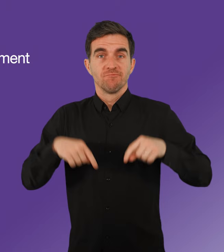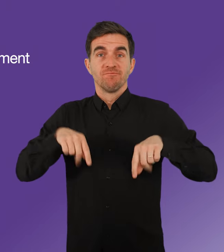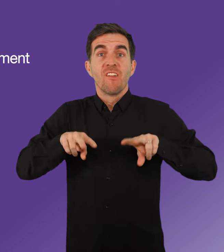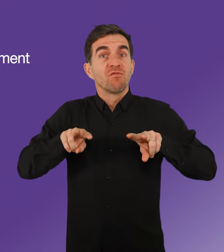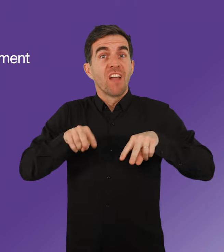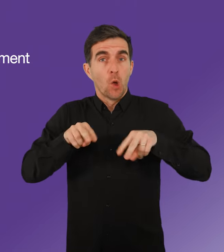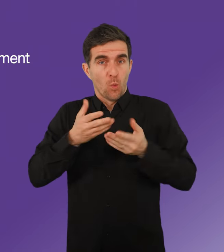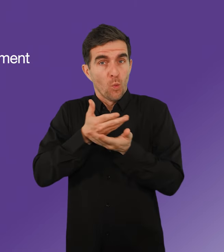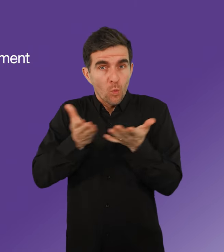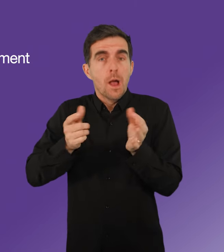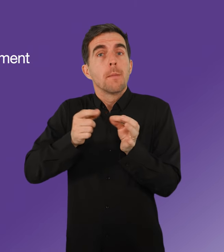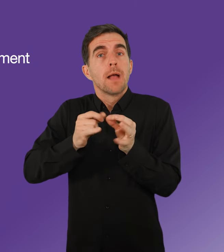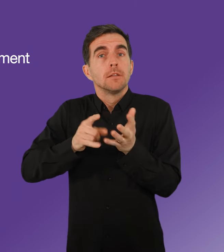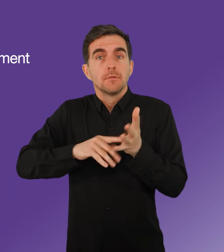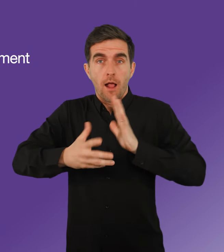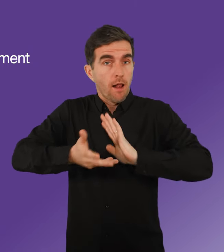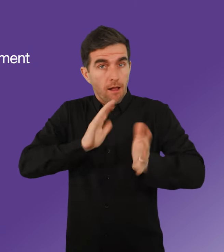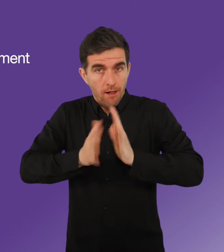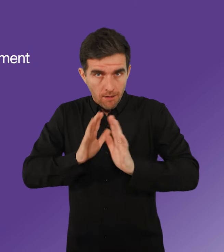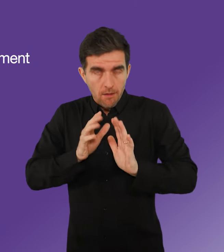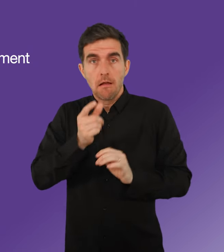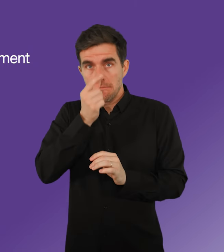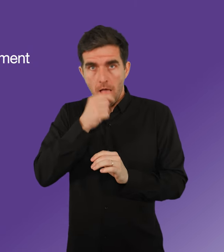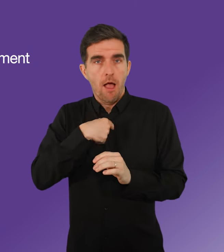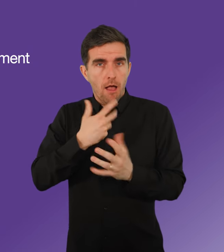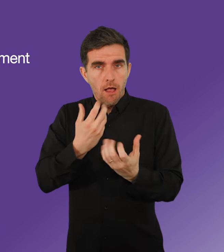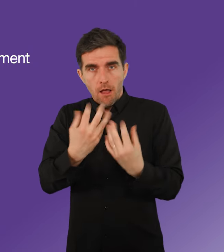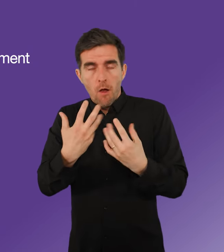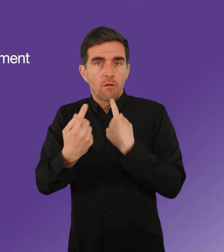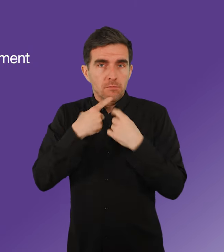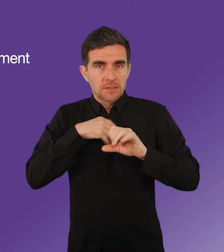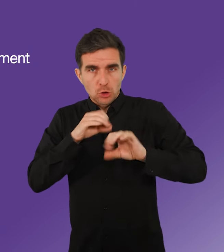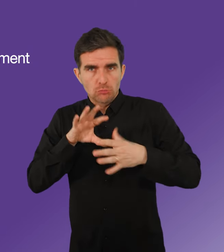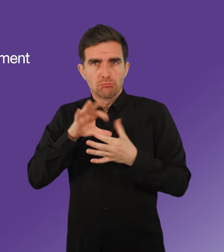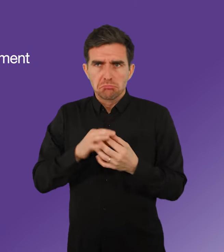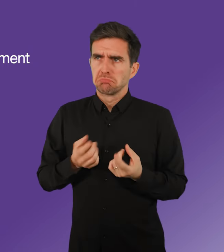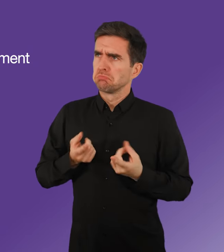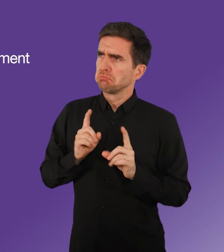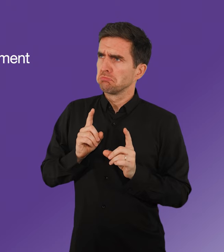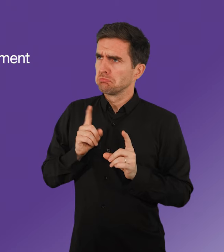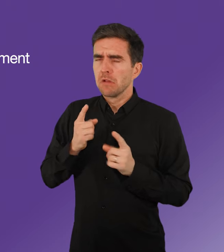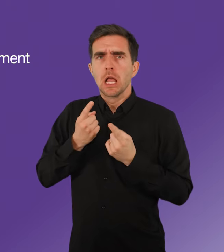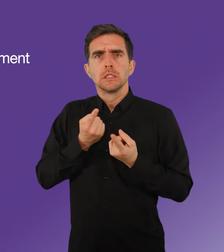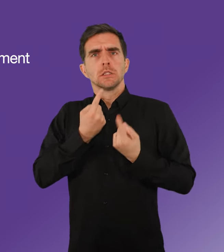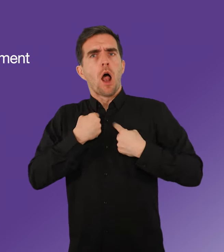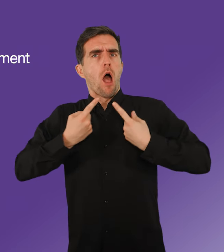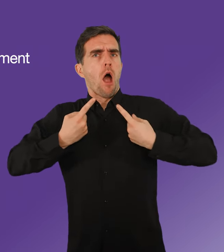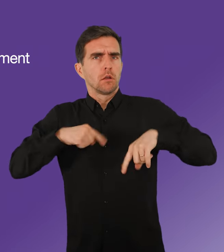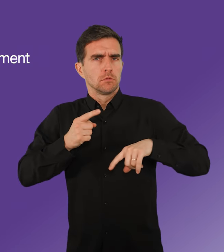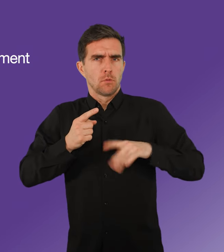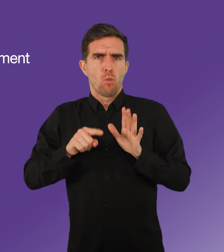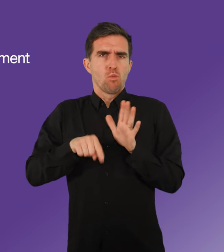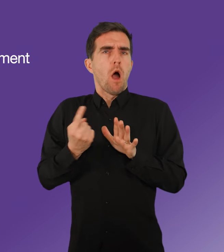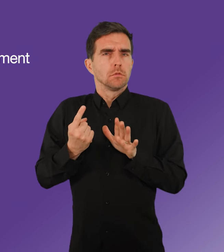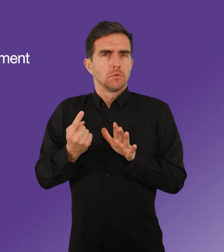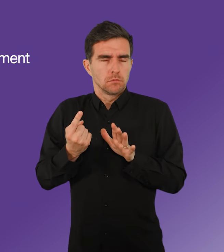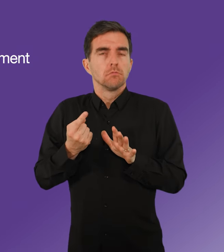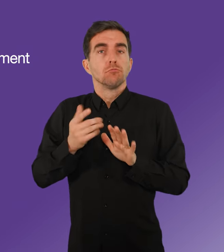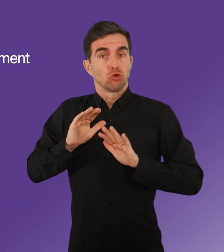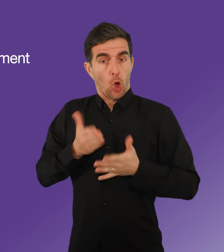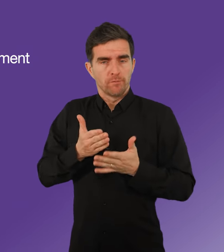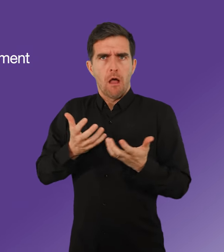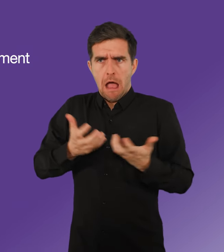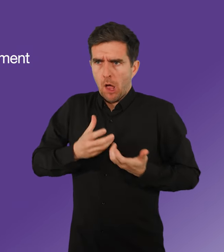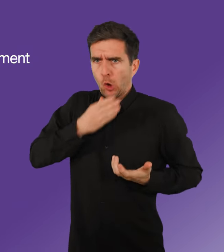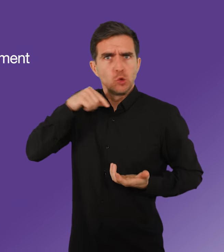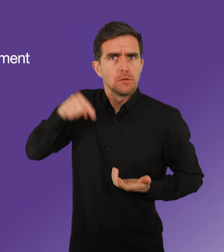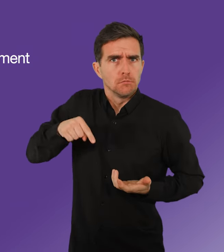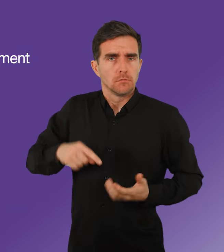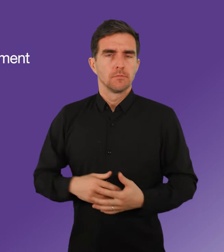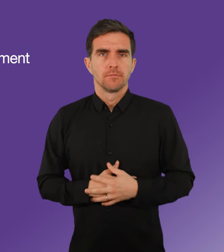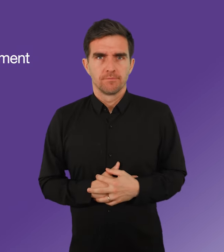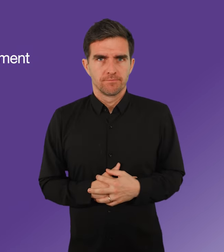This video is for British Sign Language users and gives information about the Tell Us Once service, and how to use it.